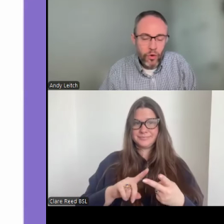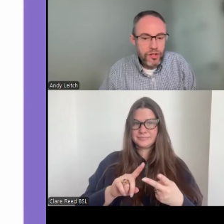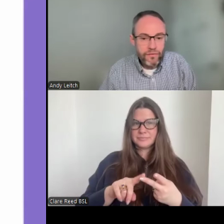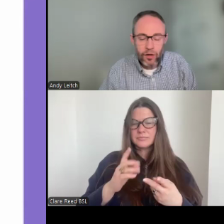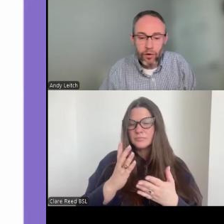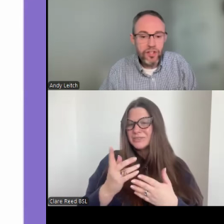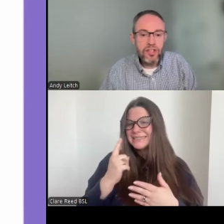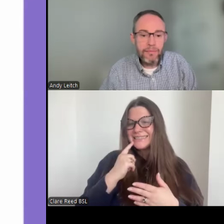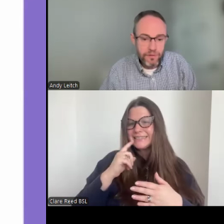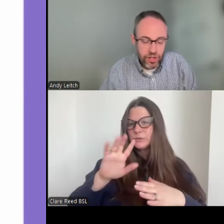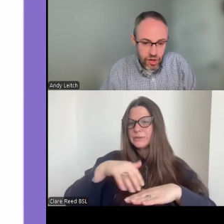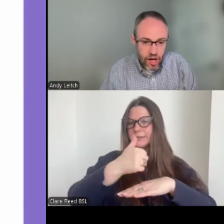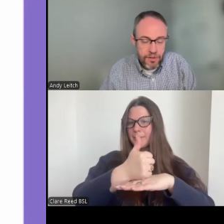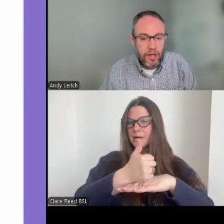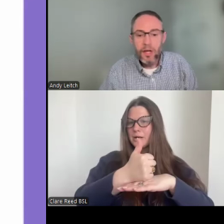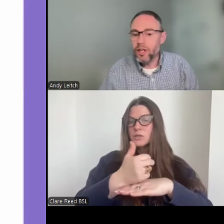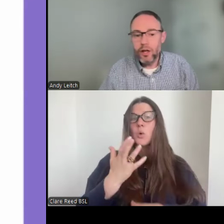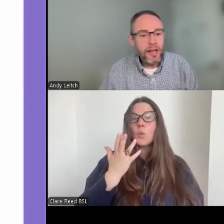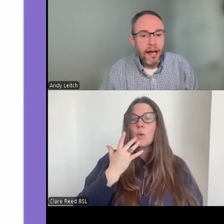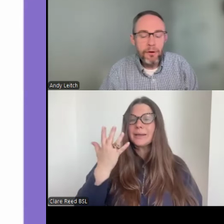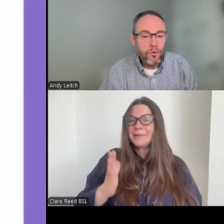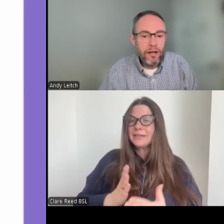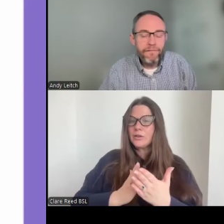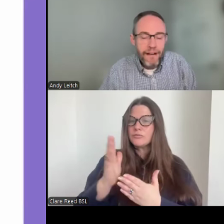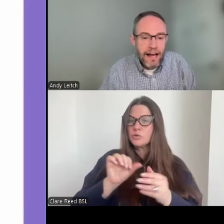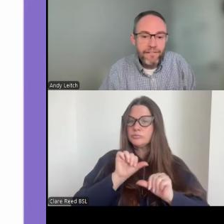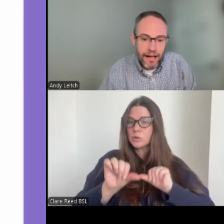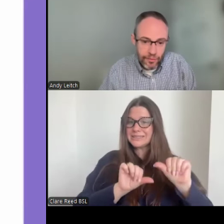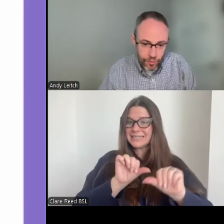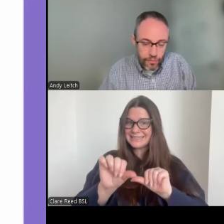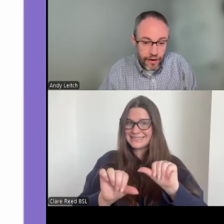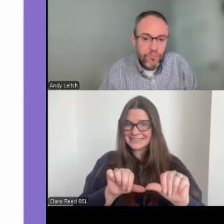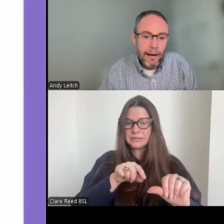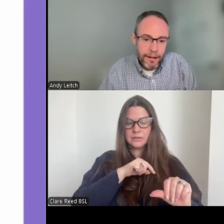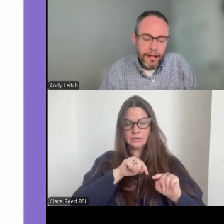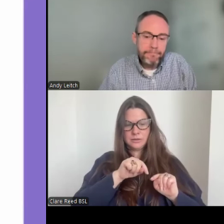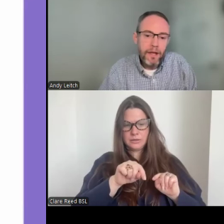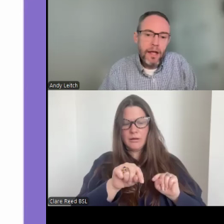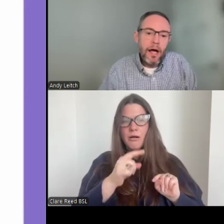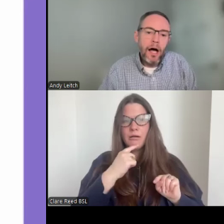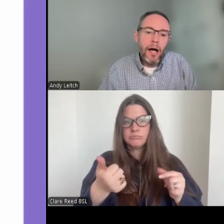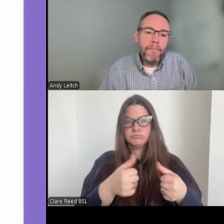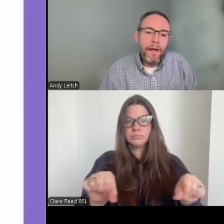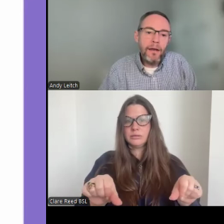Once you've done all of the steps I've described, you can get up and running fairly, fairly rapidly.